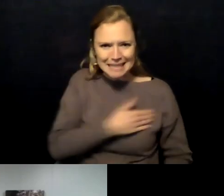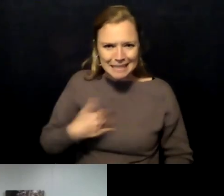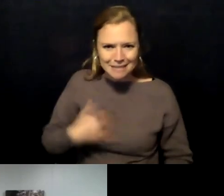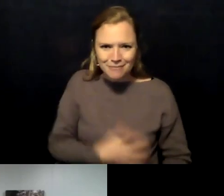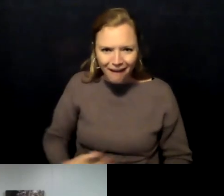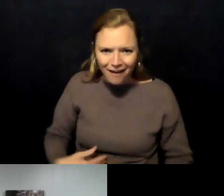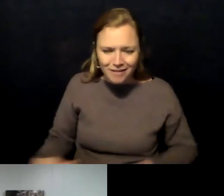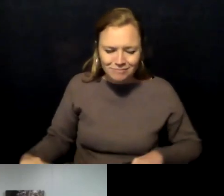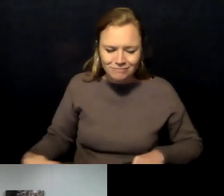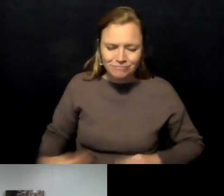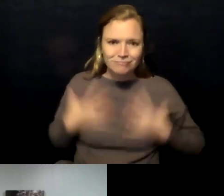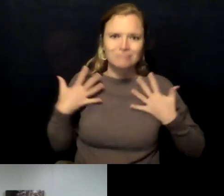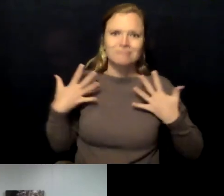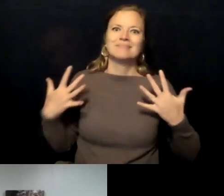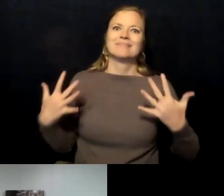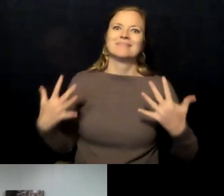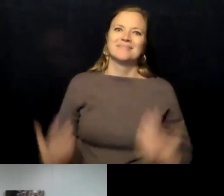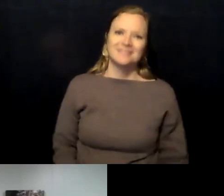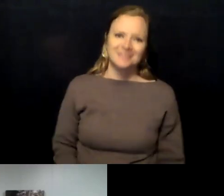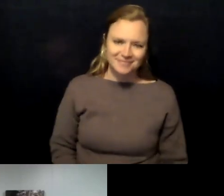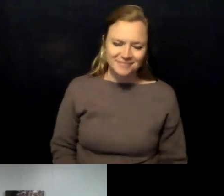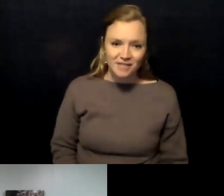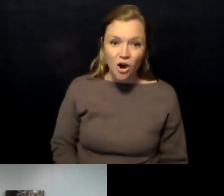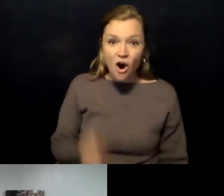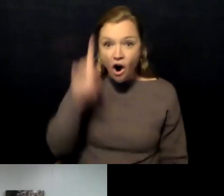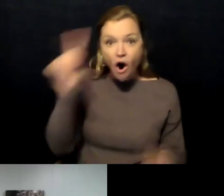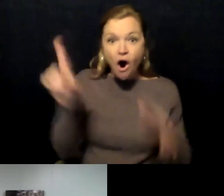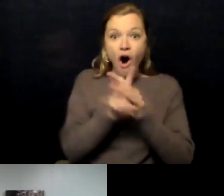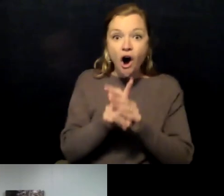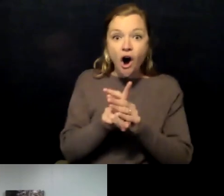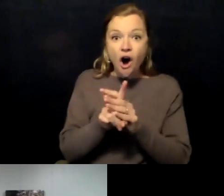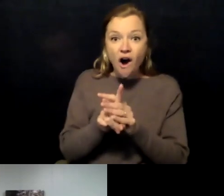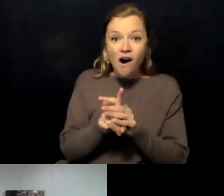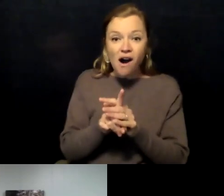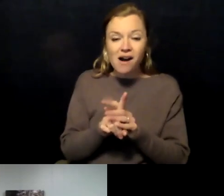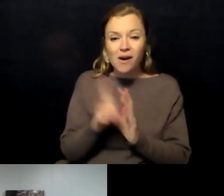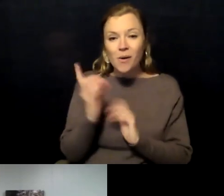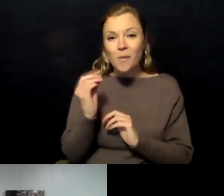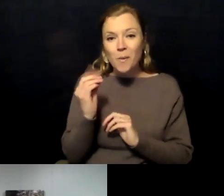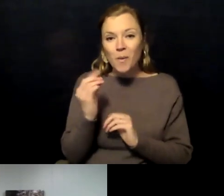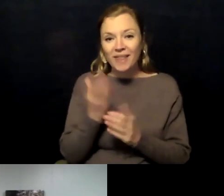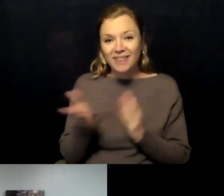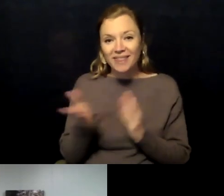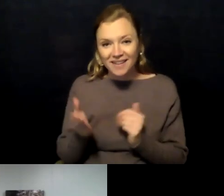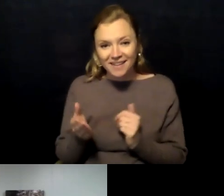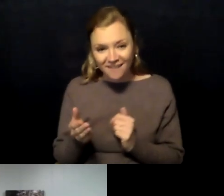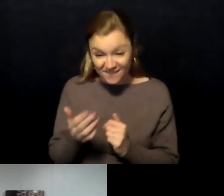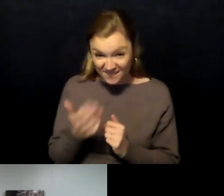I just thought of one thing, yeah,